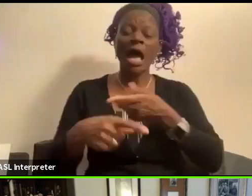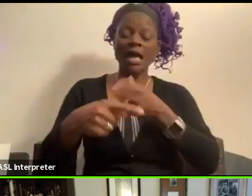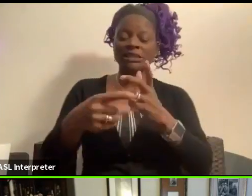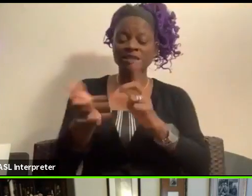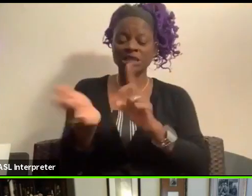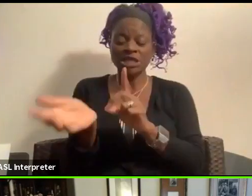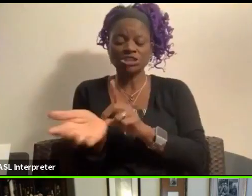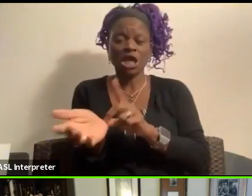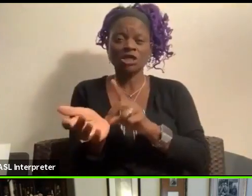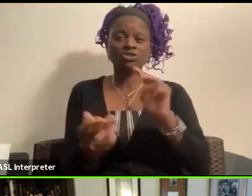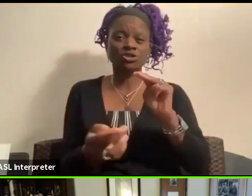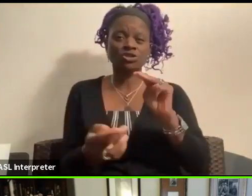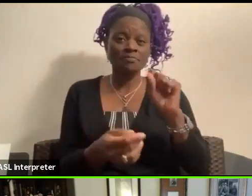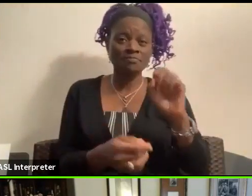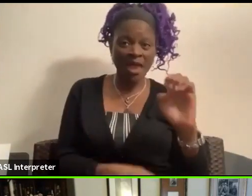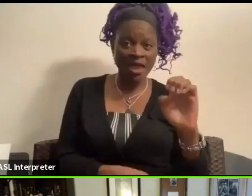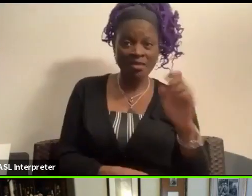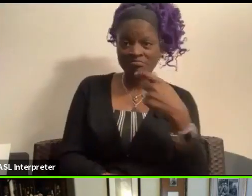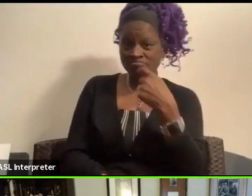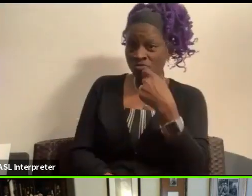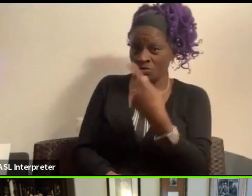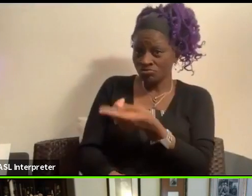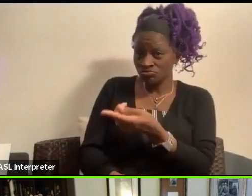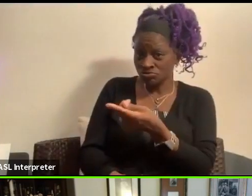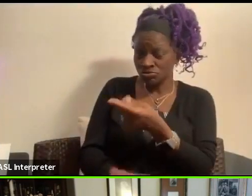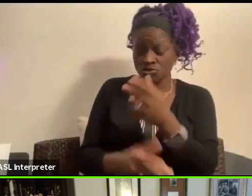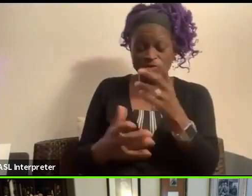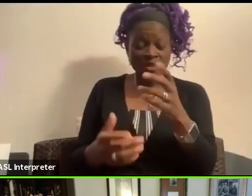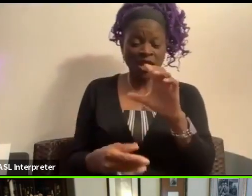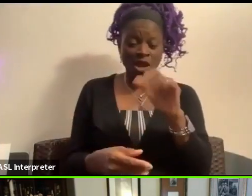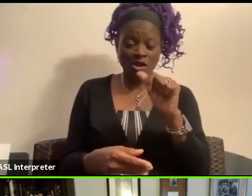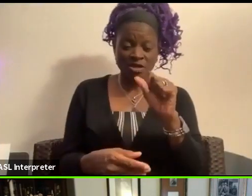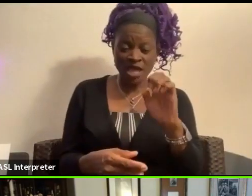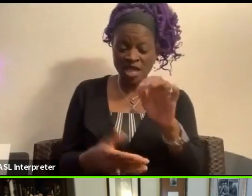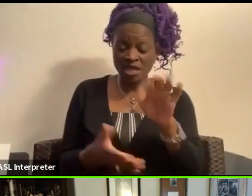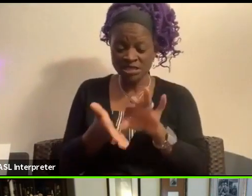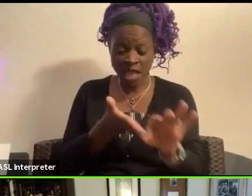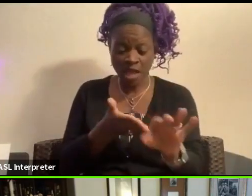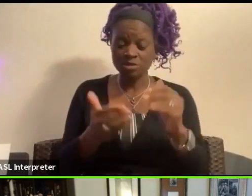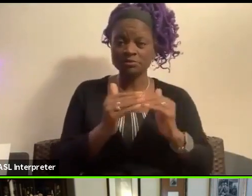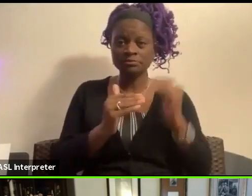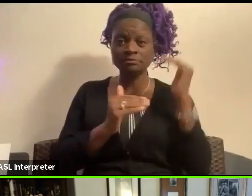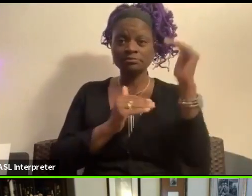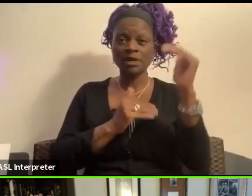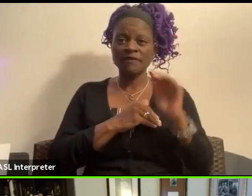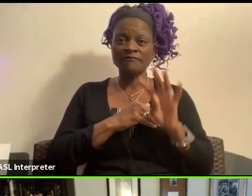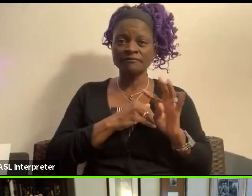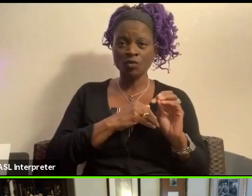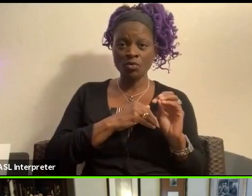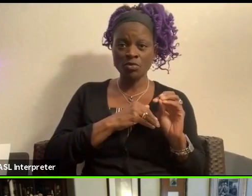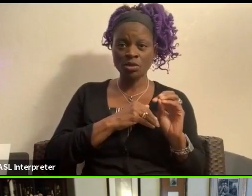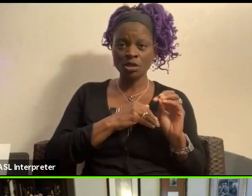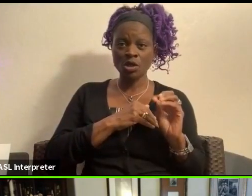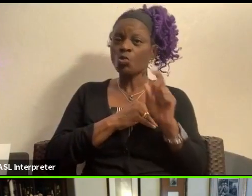that our case count is above 40 and we have to be below twenty five before